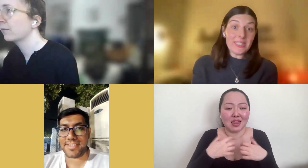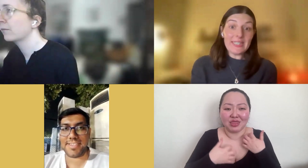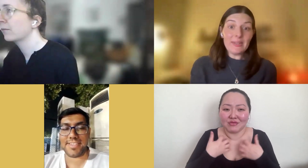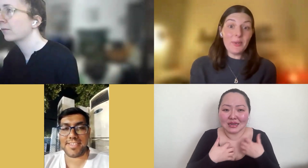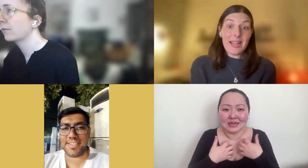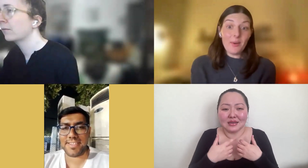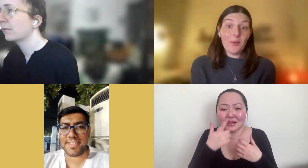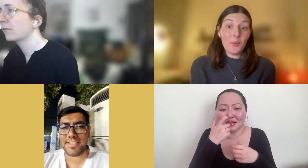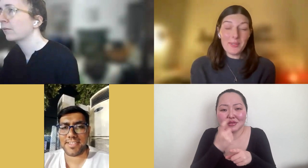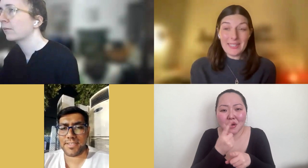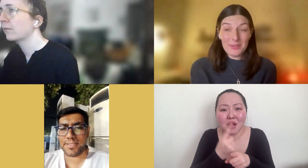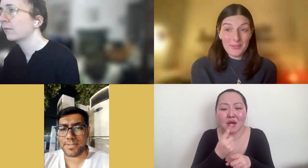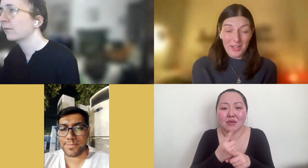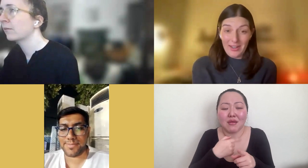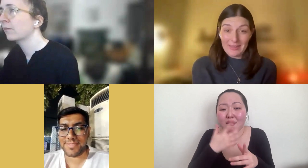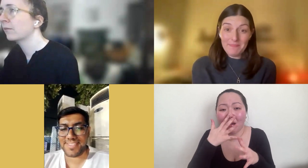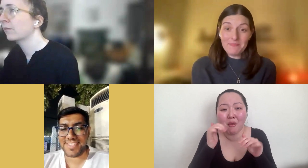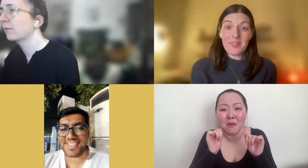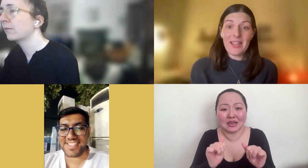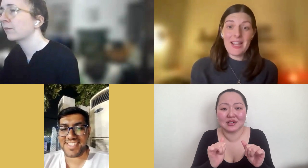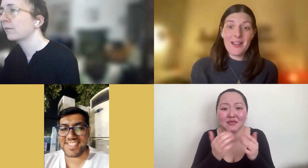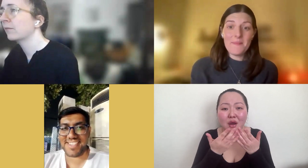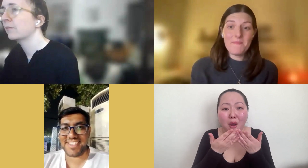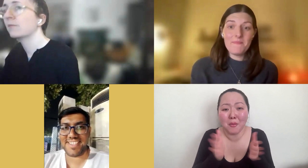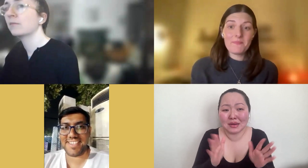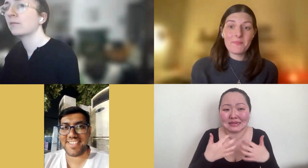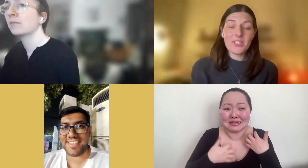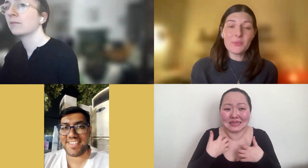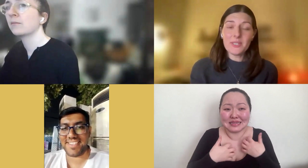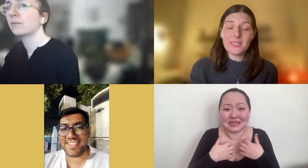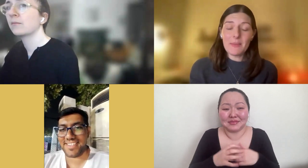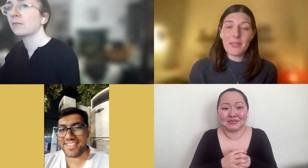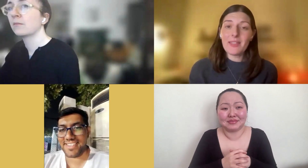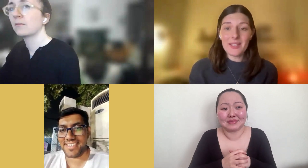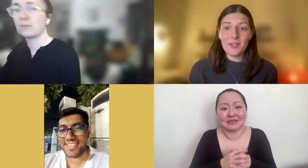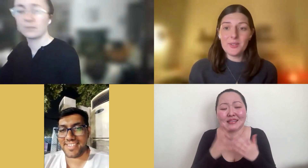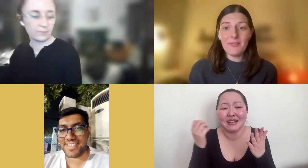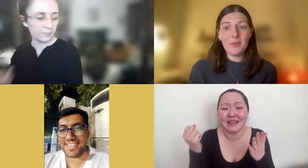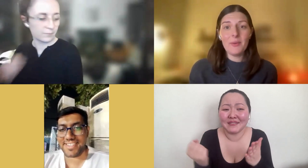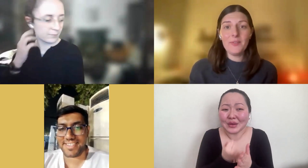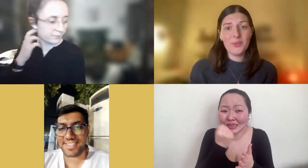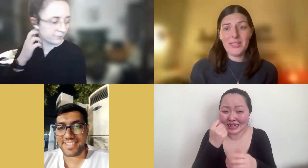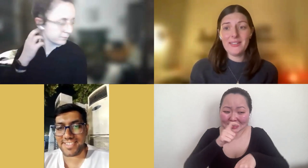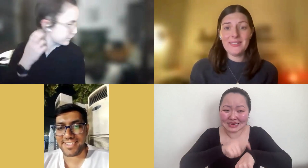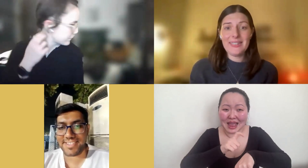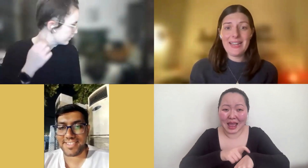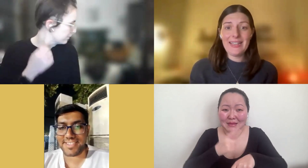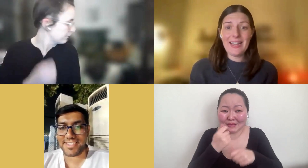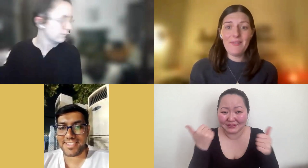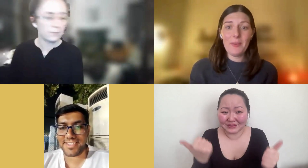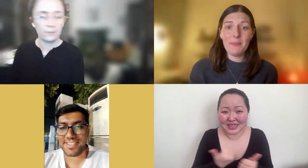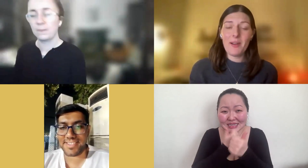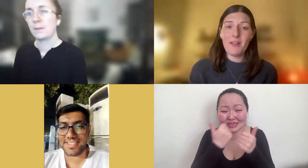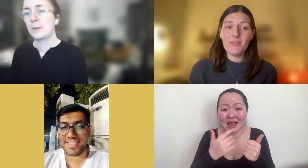Unfortunately, we are now almost out of time. Thank you to everyone for joining us and being